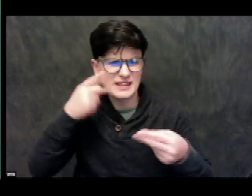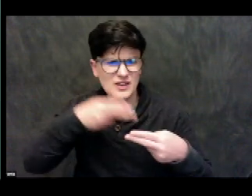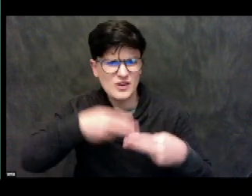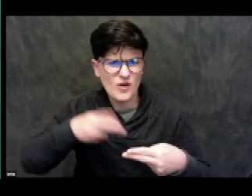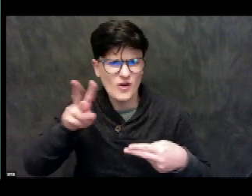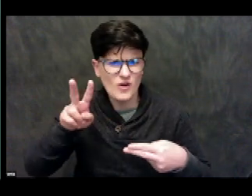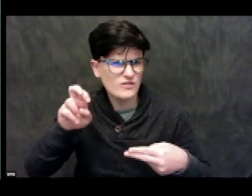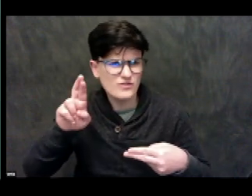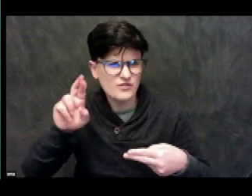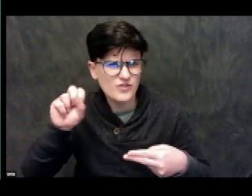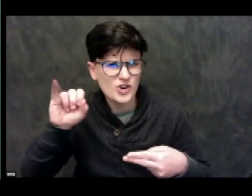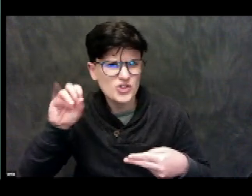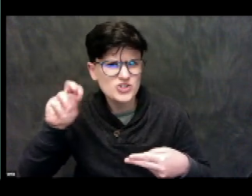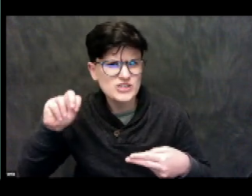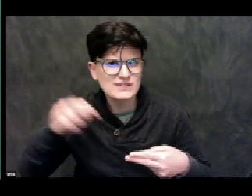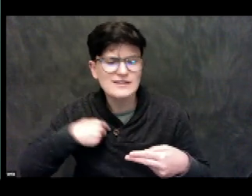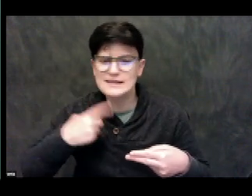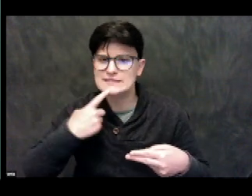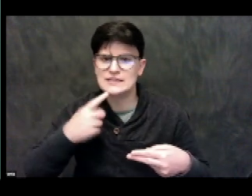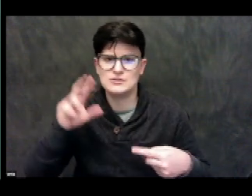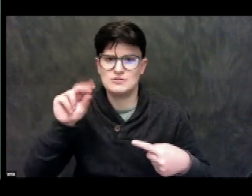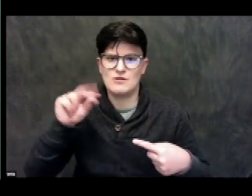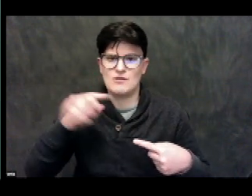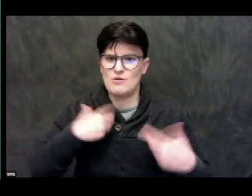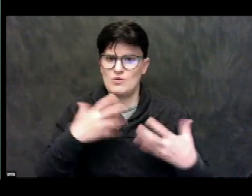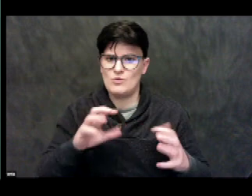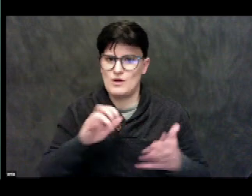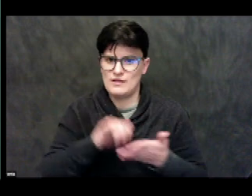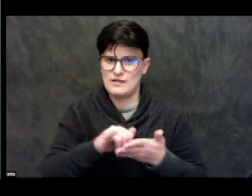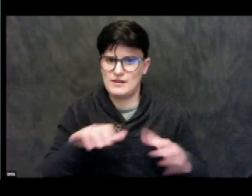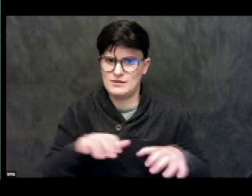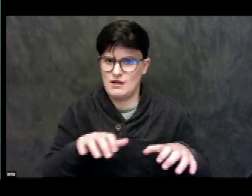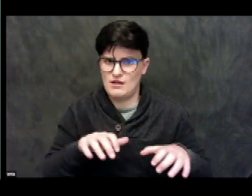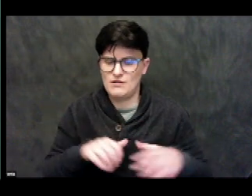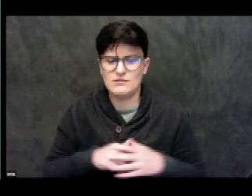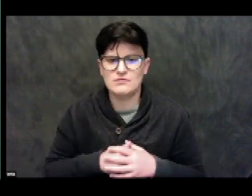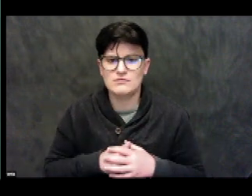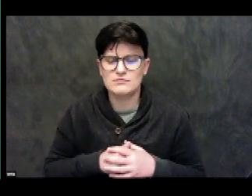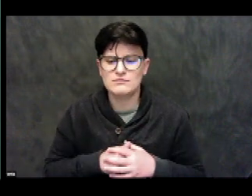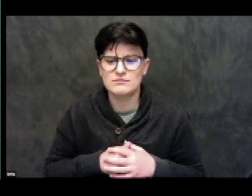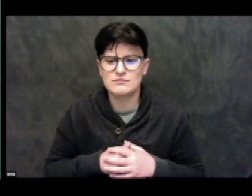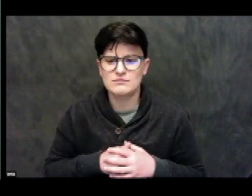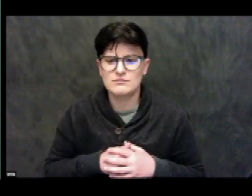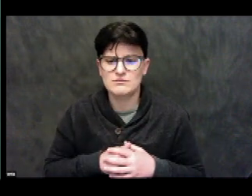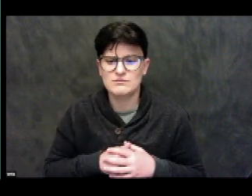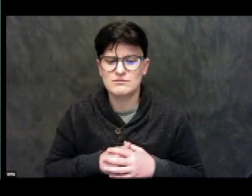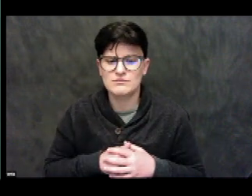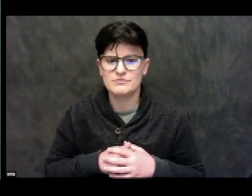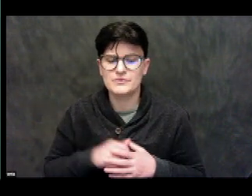I did not want that done there.